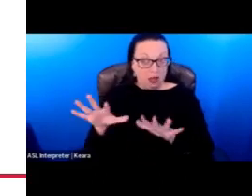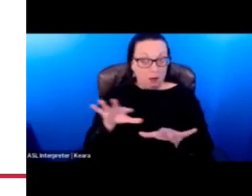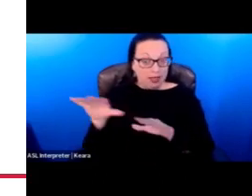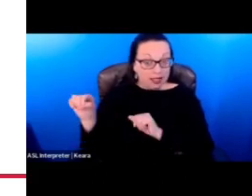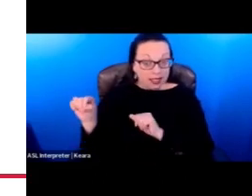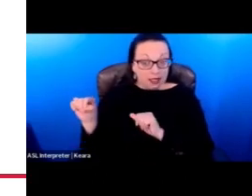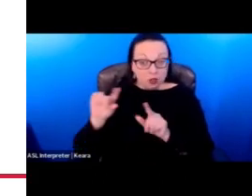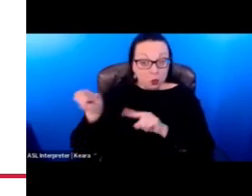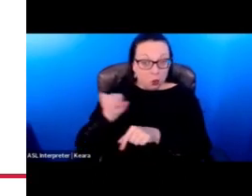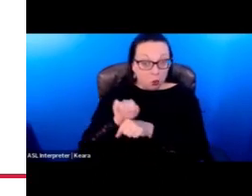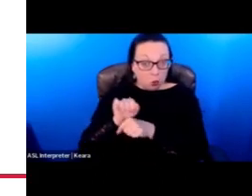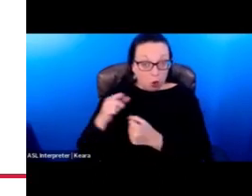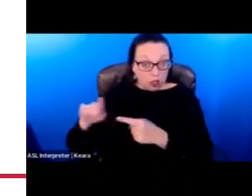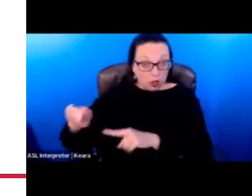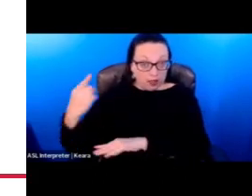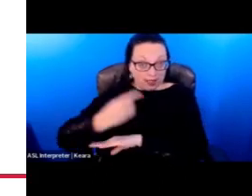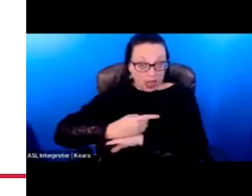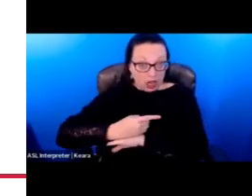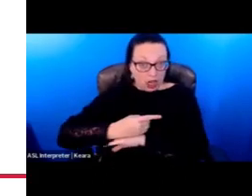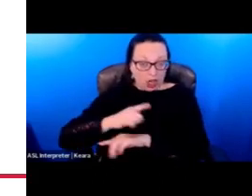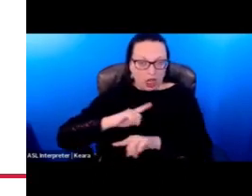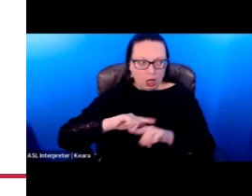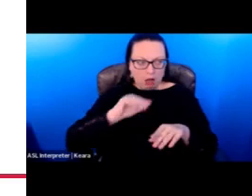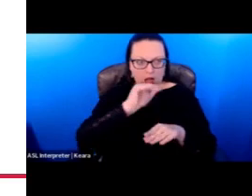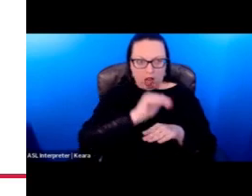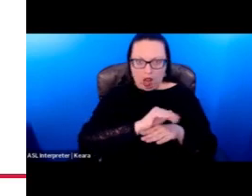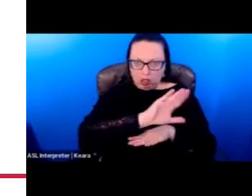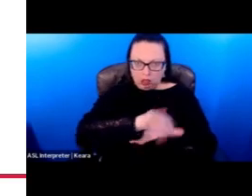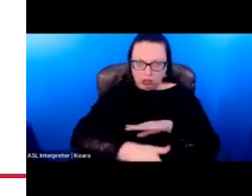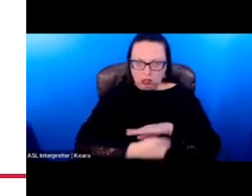the weekends there. And, you know, it started there with